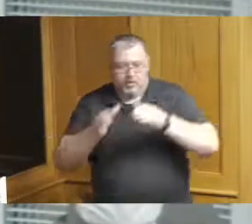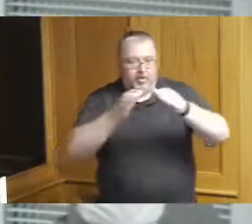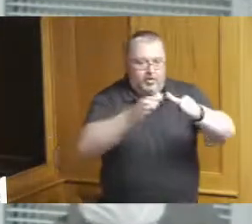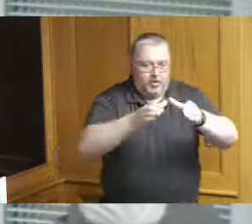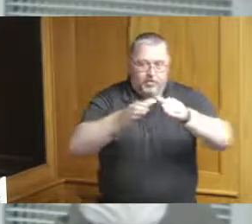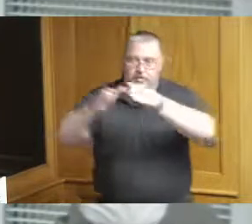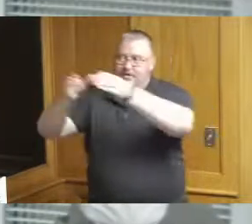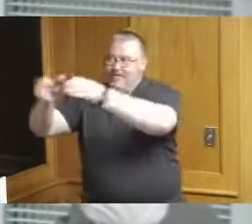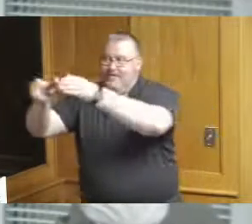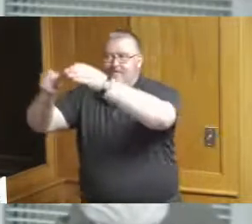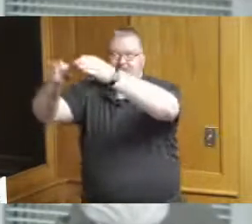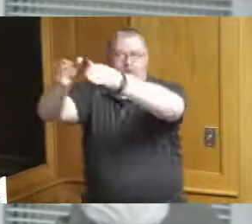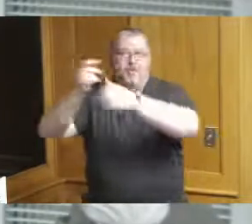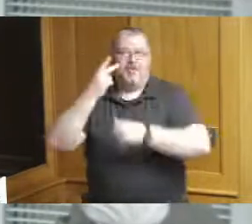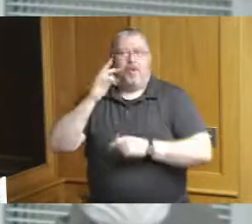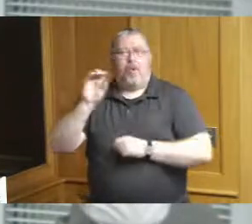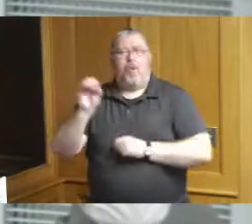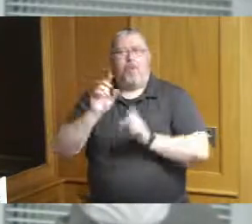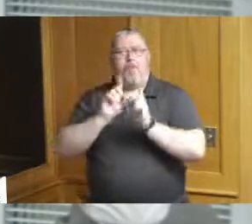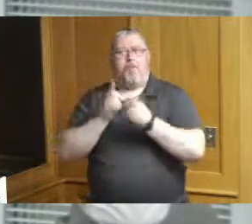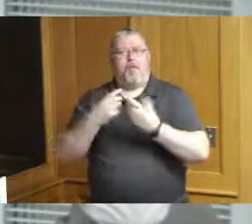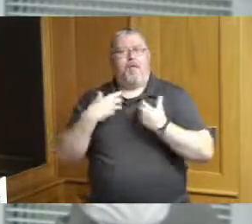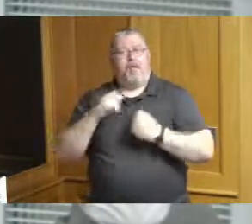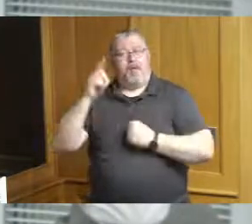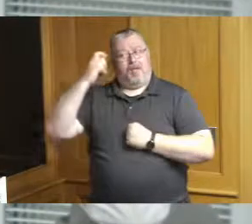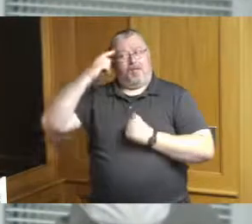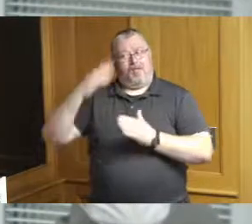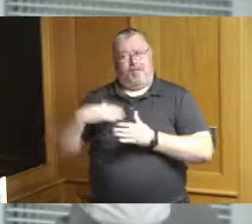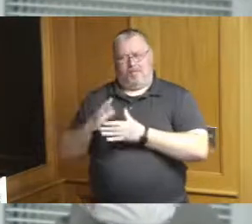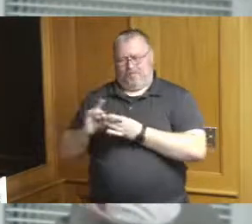Ohio Department of Health actually the Governor last week i think on Friday had a press conference